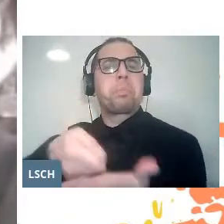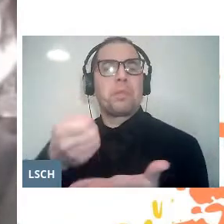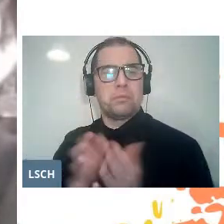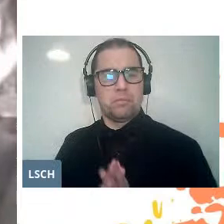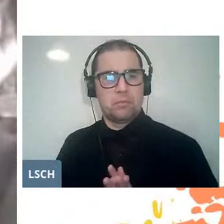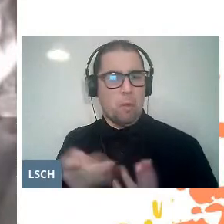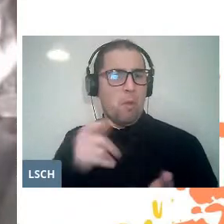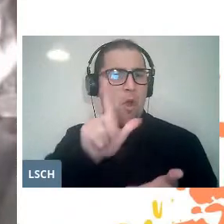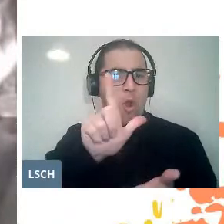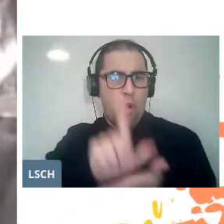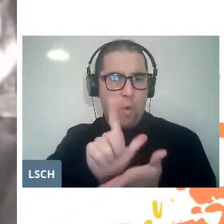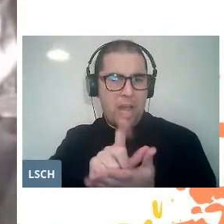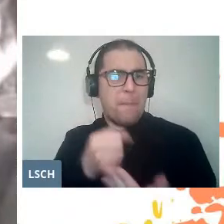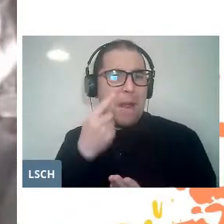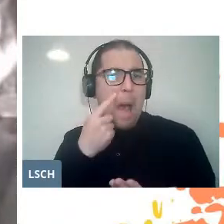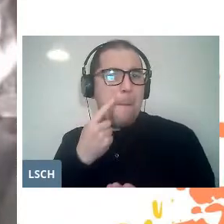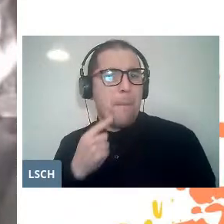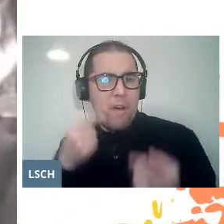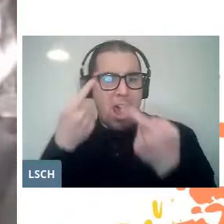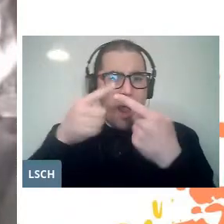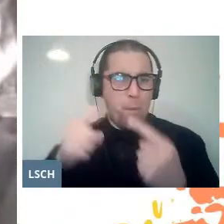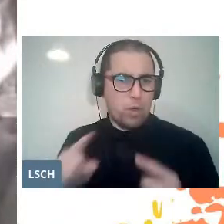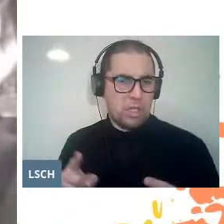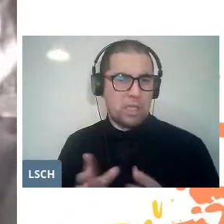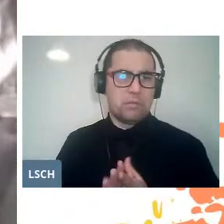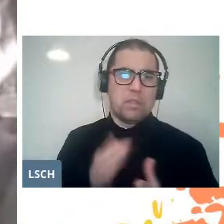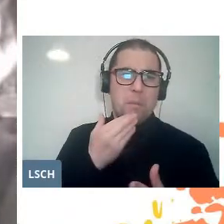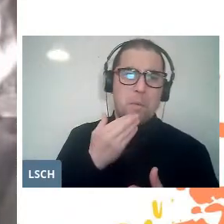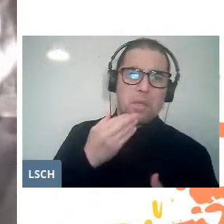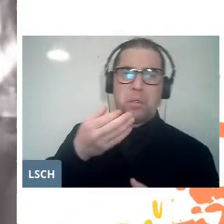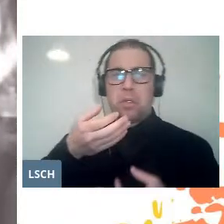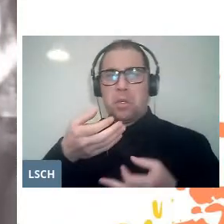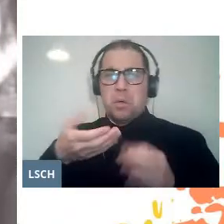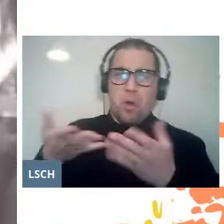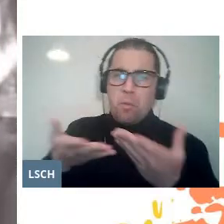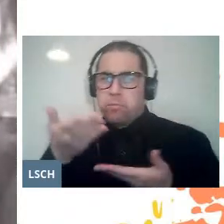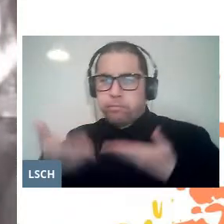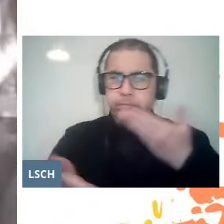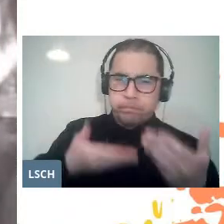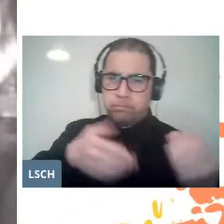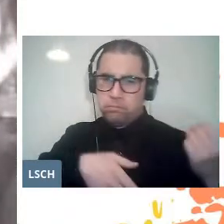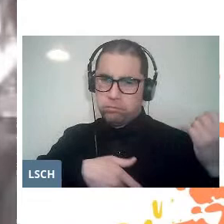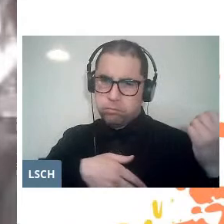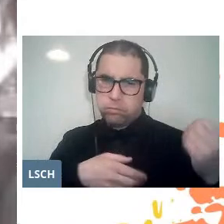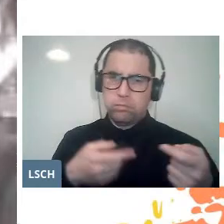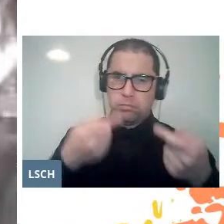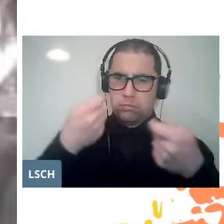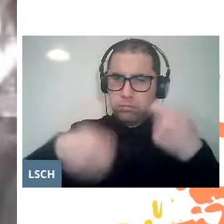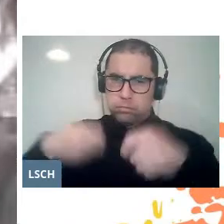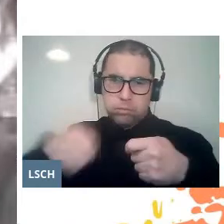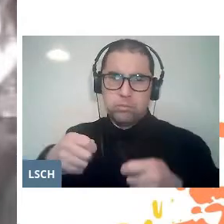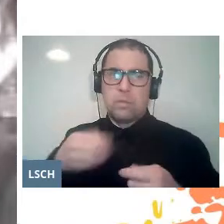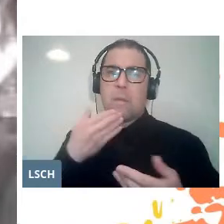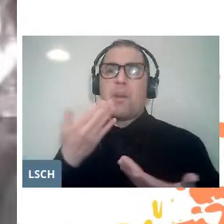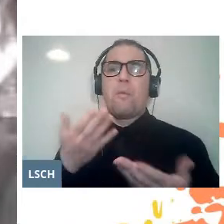for compositional and interpretive experimentation, because in one way or another created a union